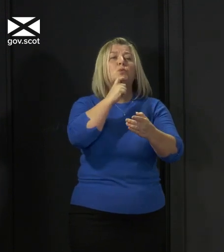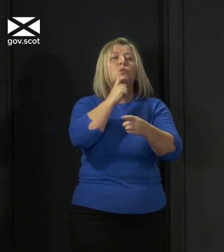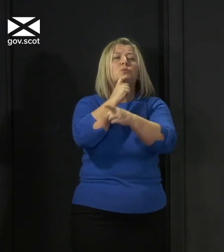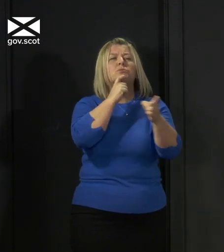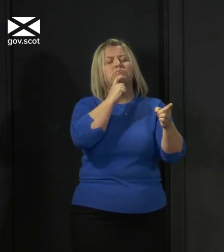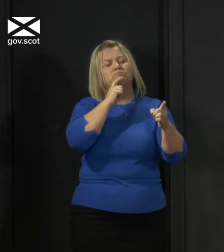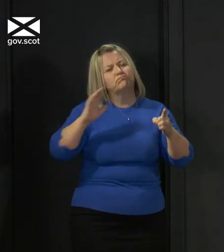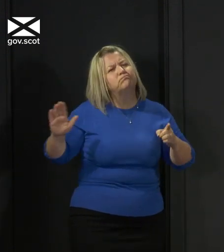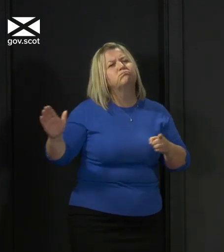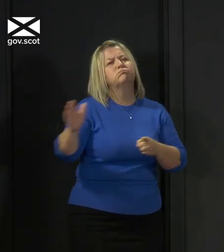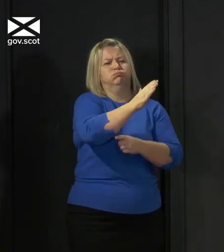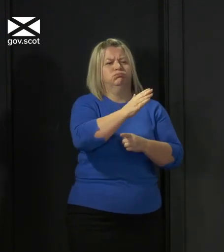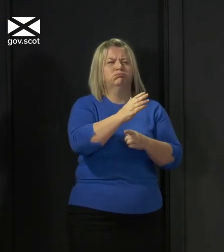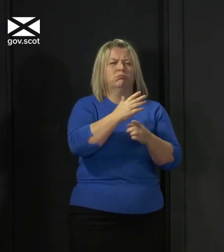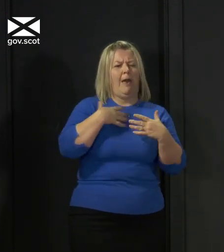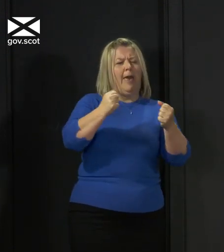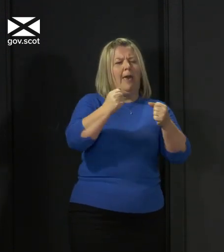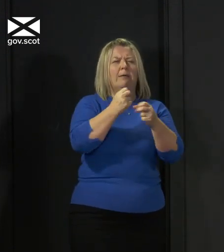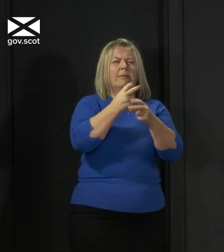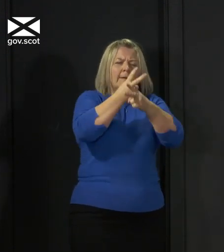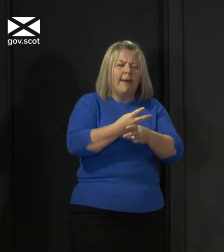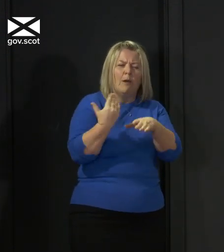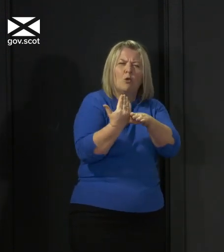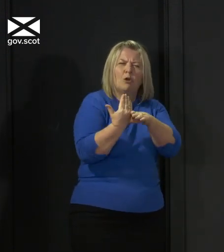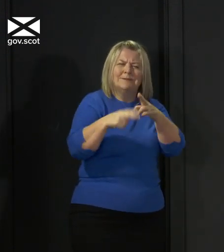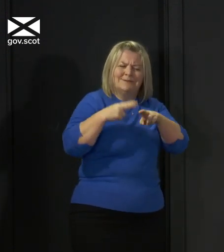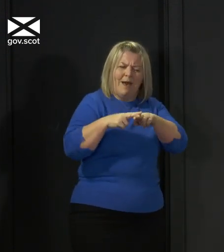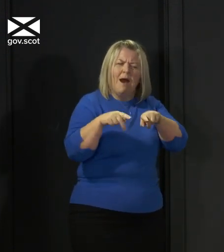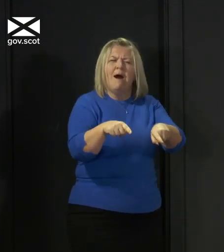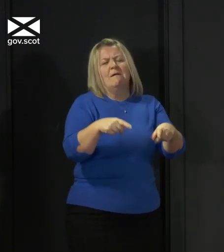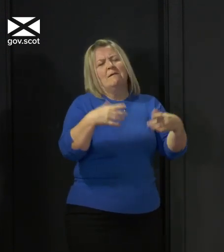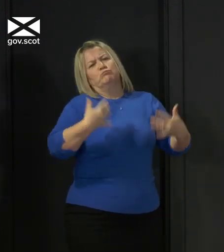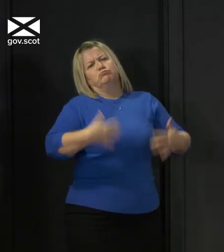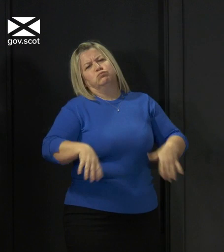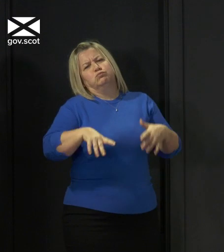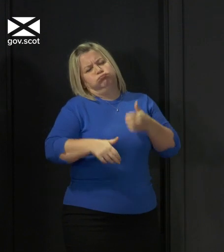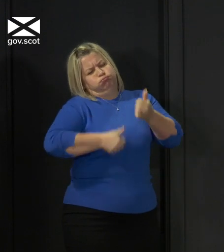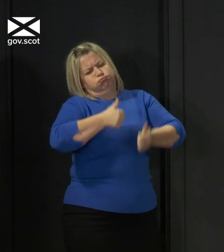workers right across the country you are doing extraordinary work in the most